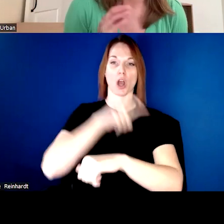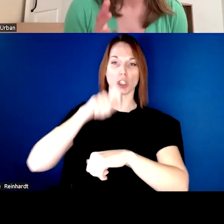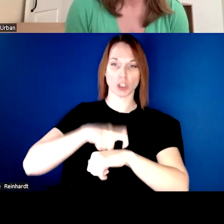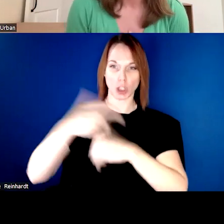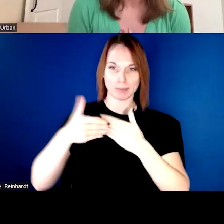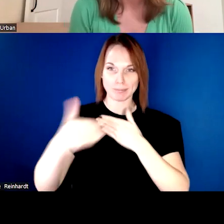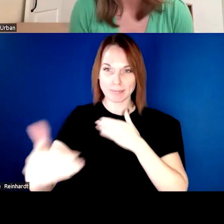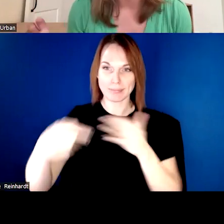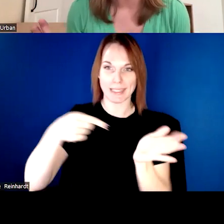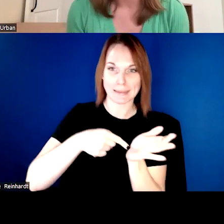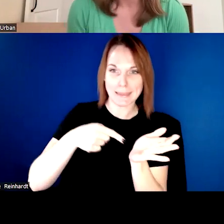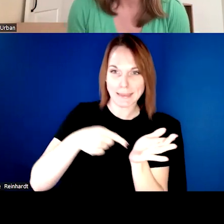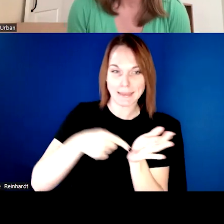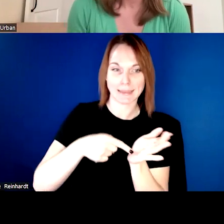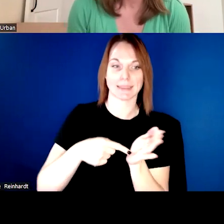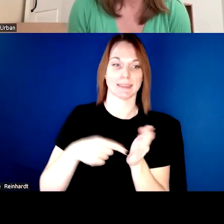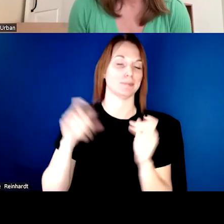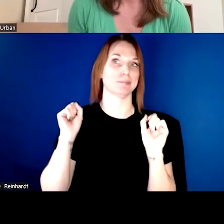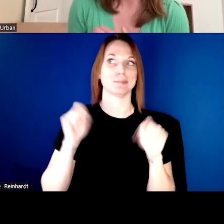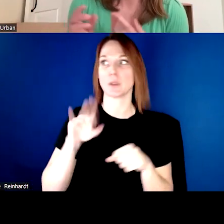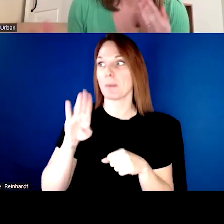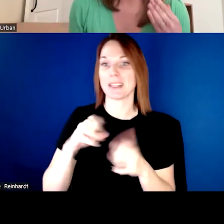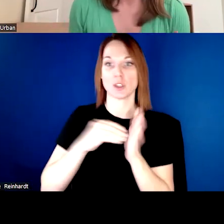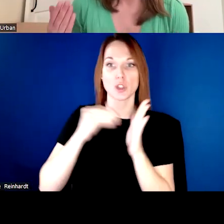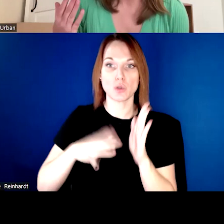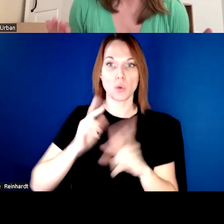be a student loan, that could be an auto loan; and just trying to figure out what